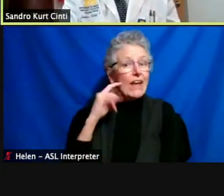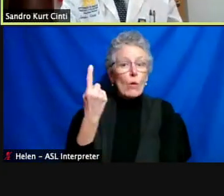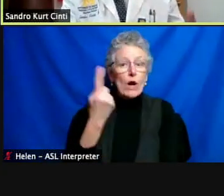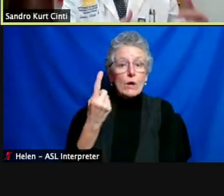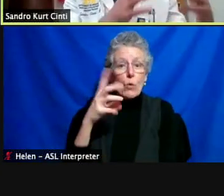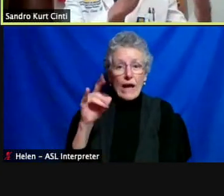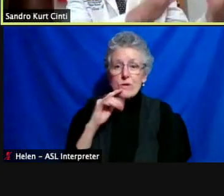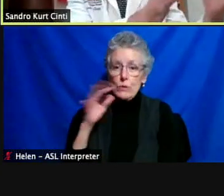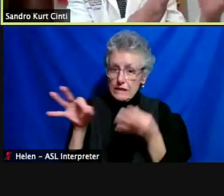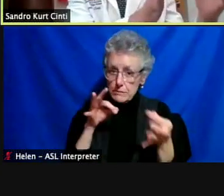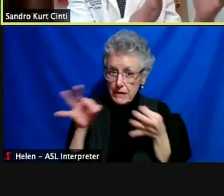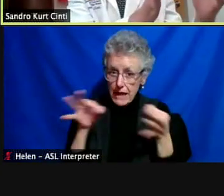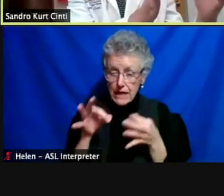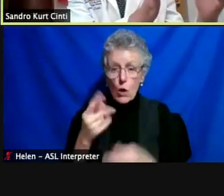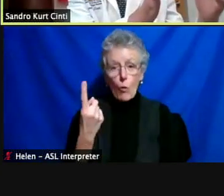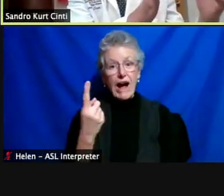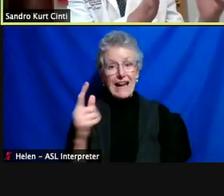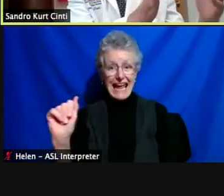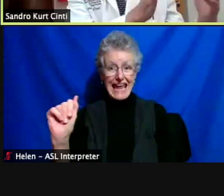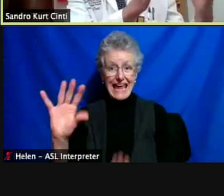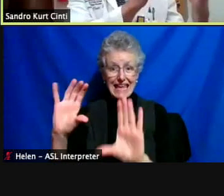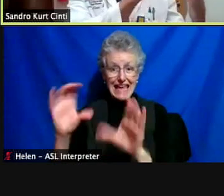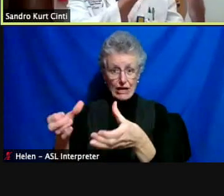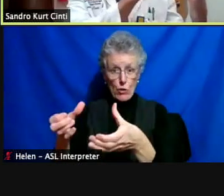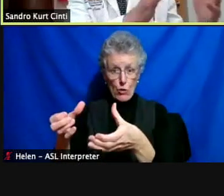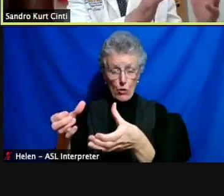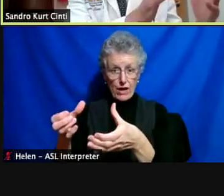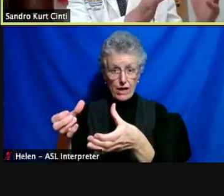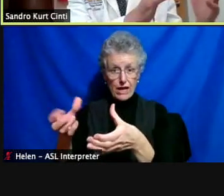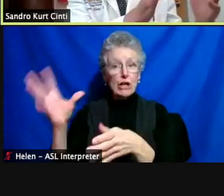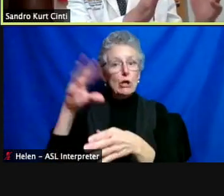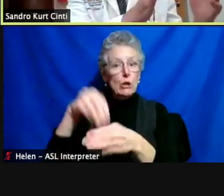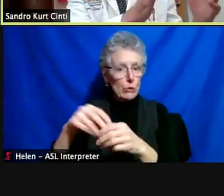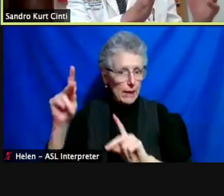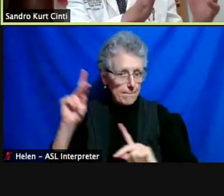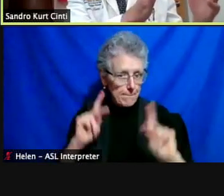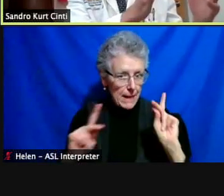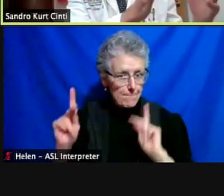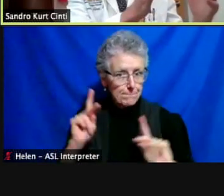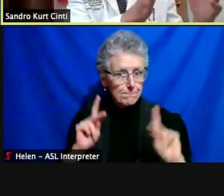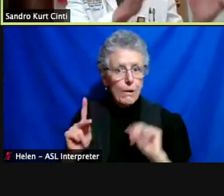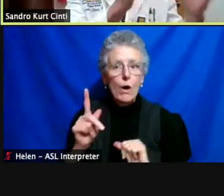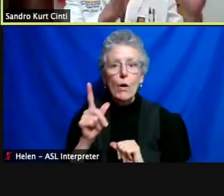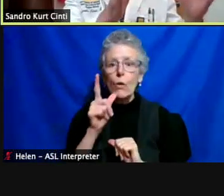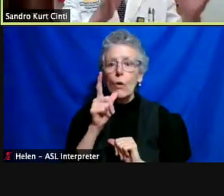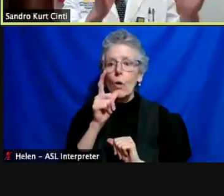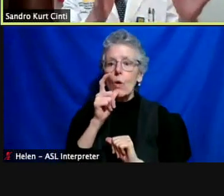that 1A category encompass those people who were then before the 1Bs,